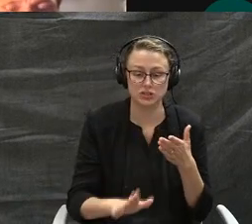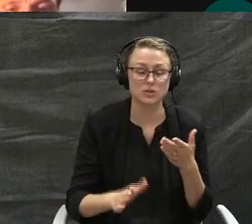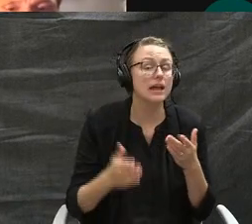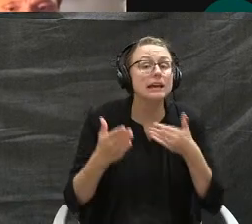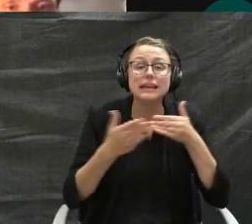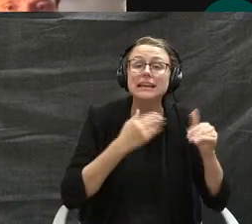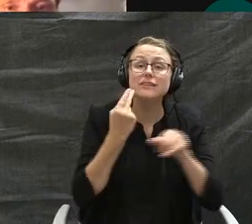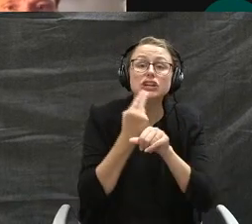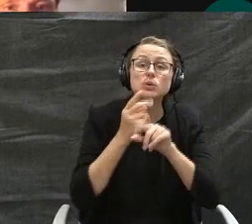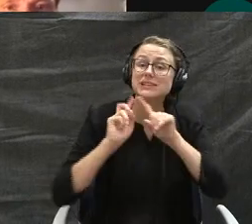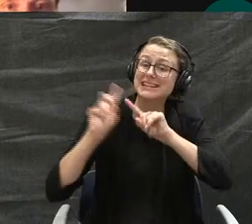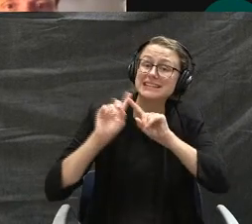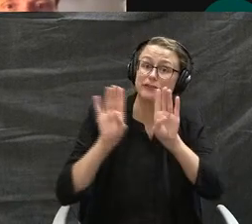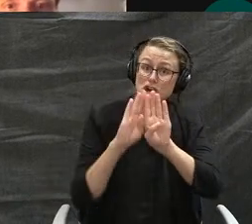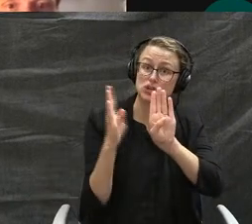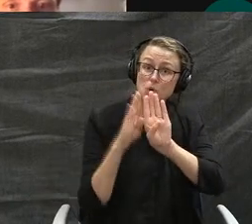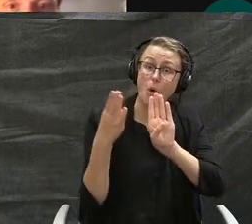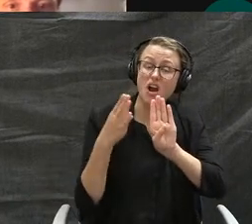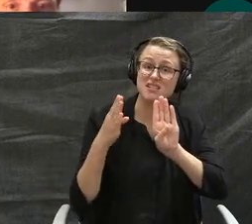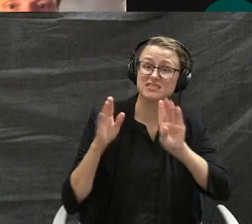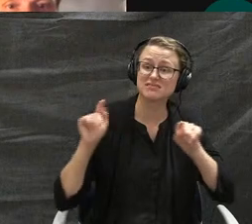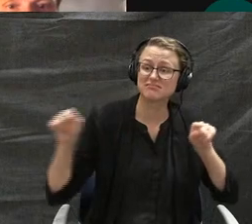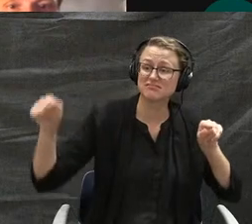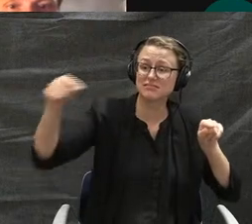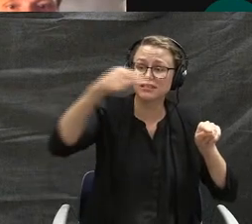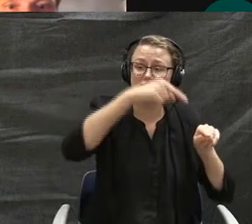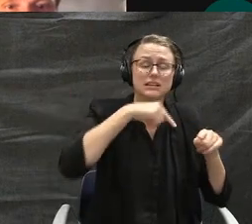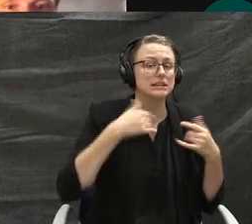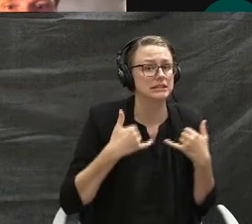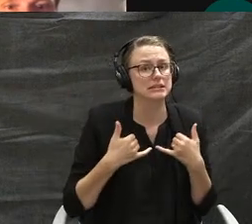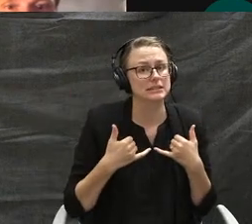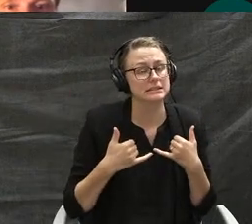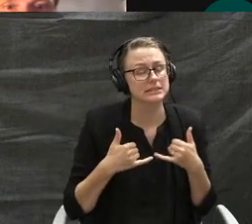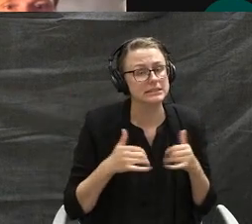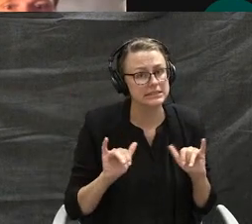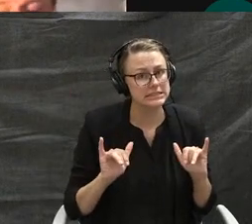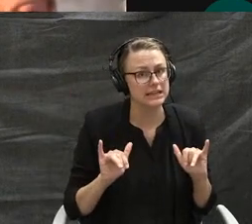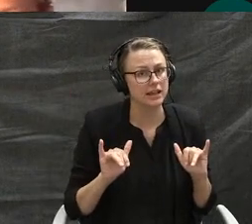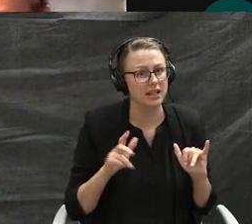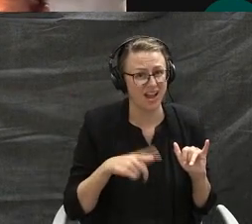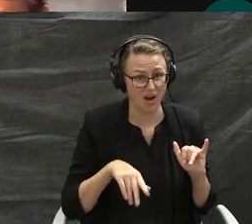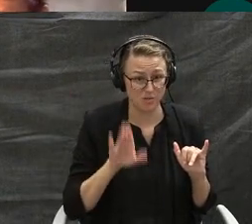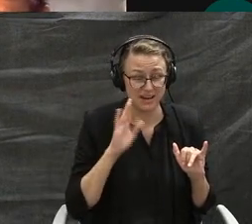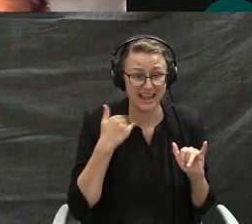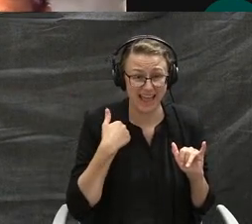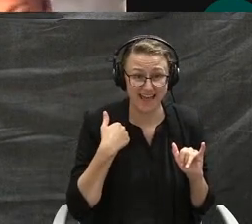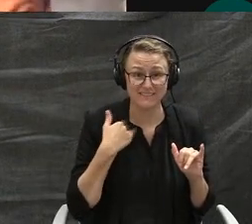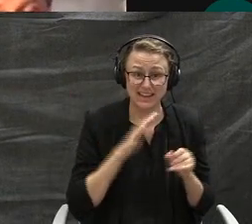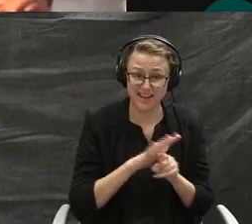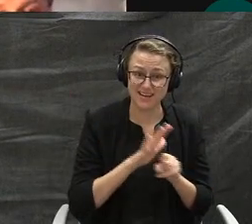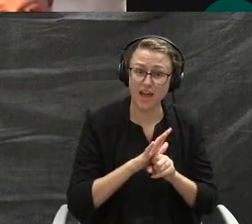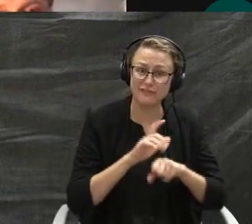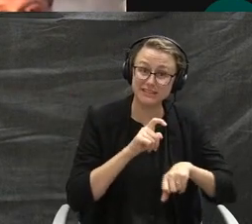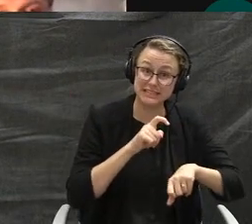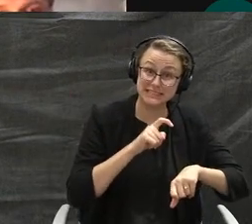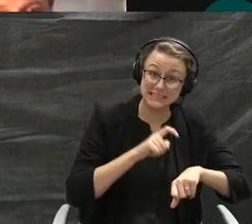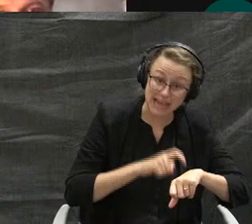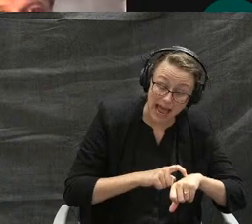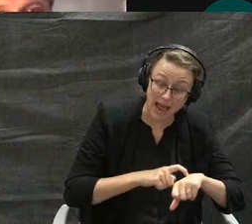the separate entrances that was outlined in the program. Like Are we going to have kids going to have enough time to get